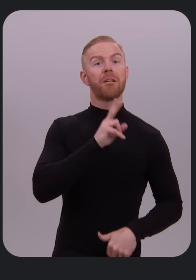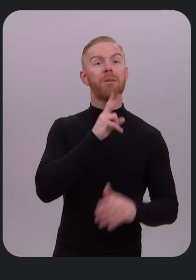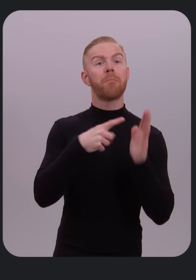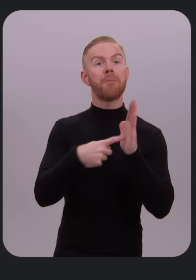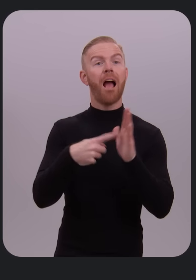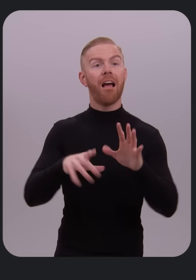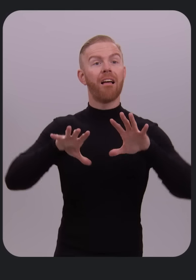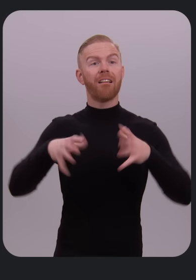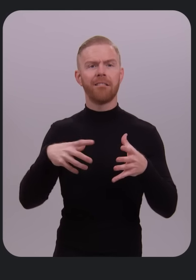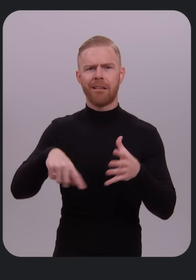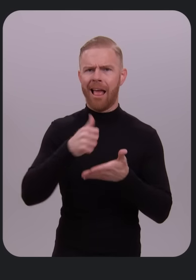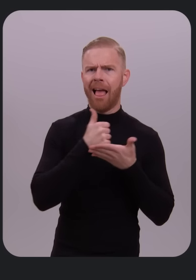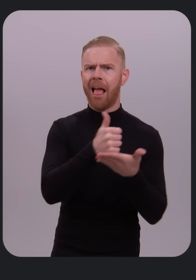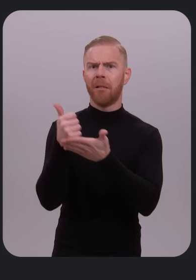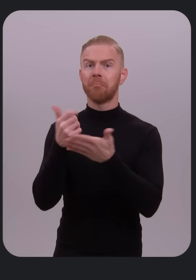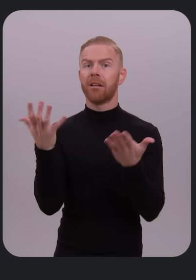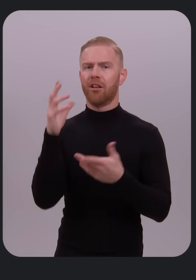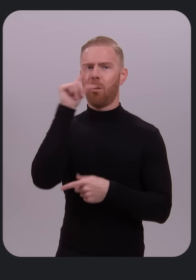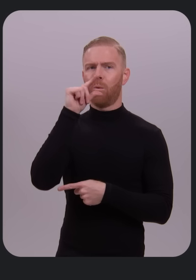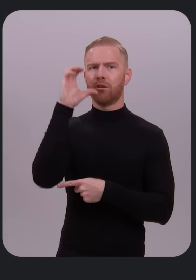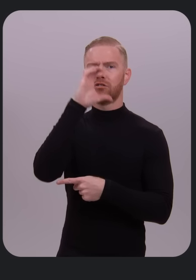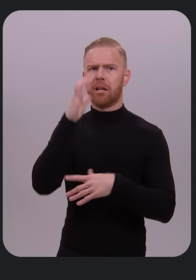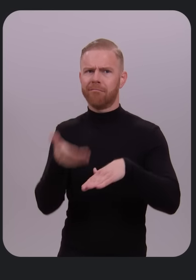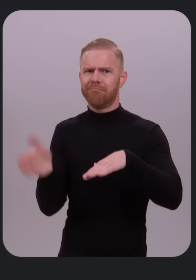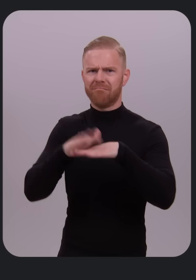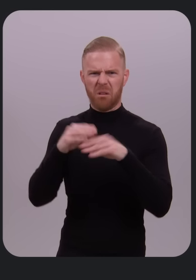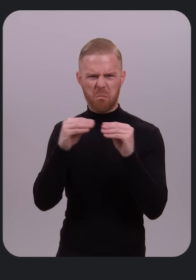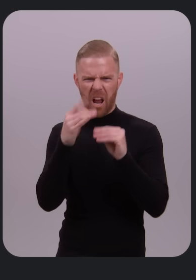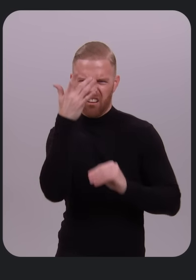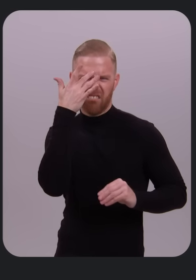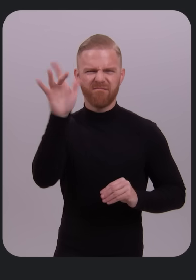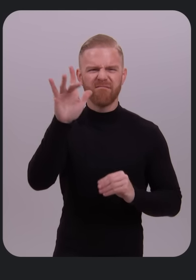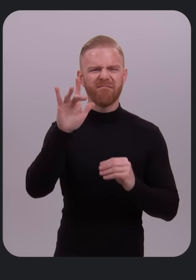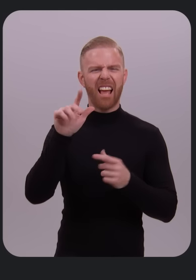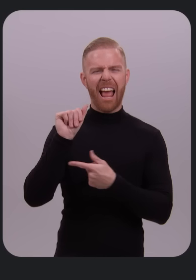Google Search more intelligent, agentic, and personalized.